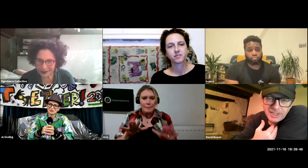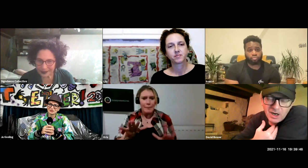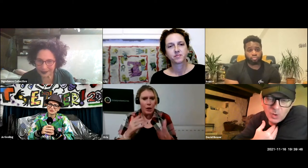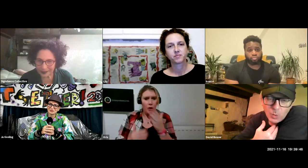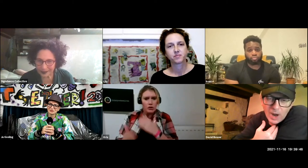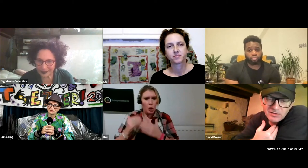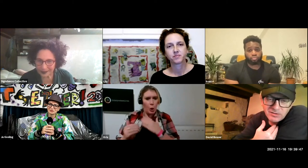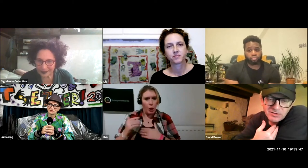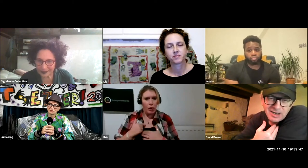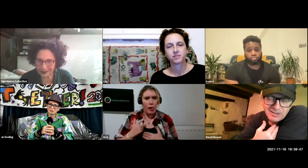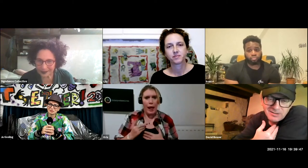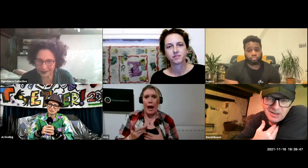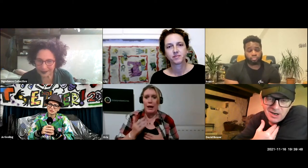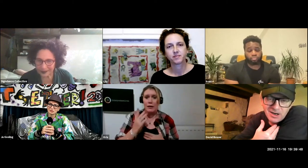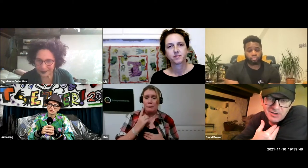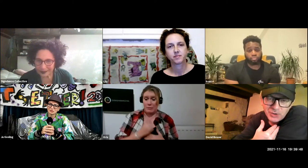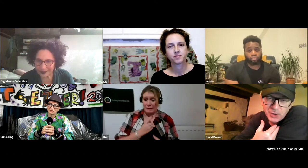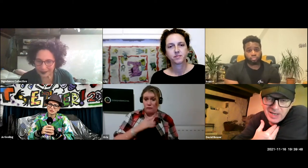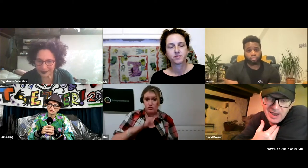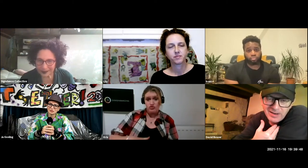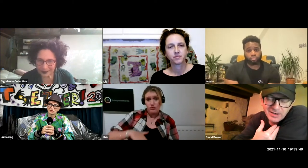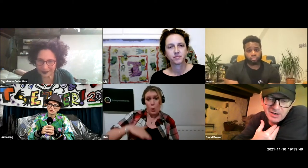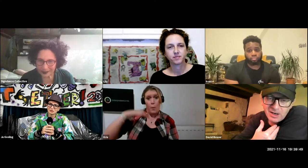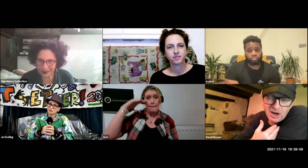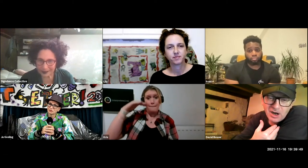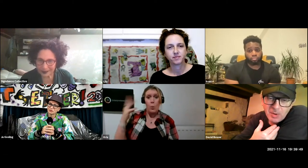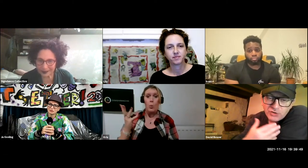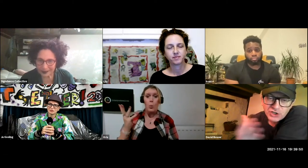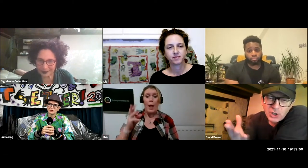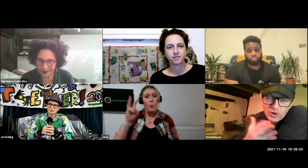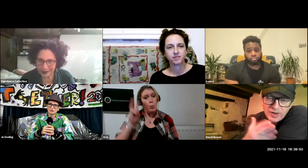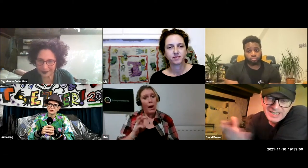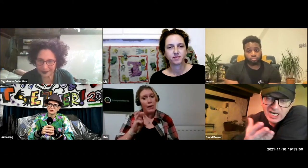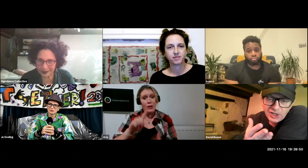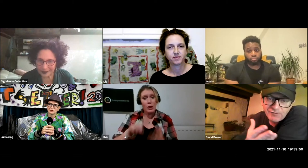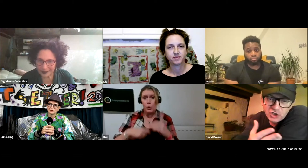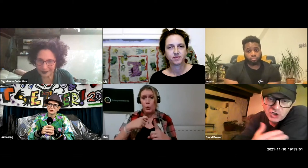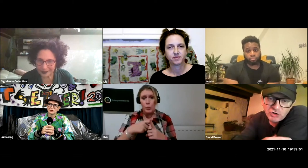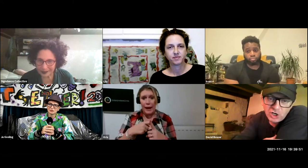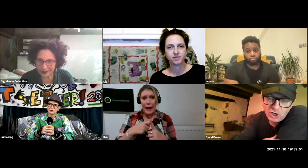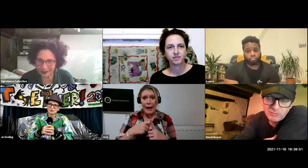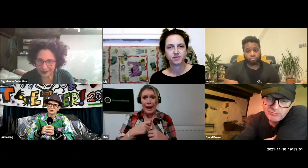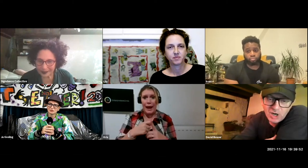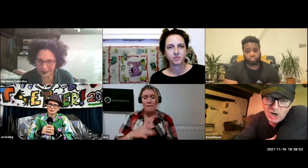there is about 7 or 8 UK venues lined up.